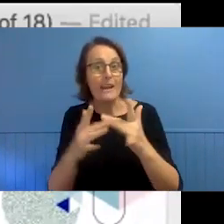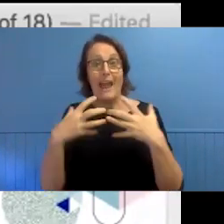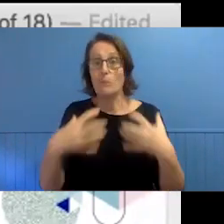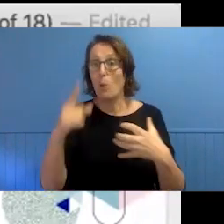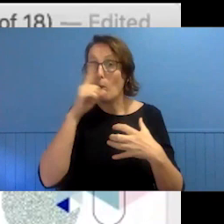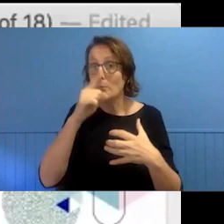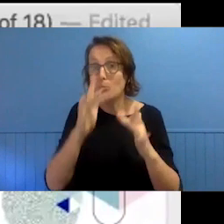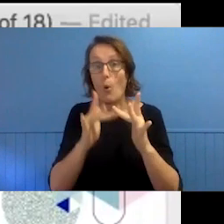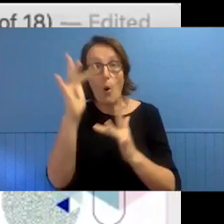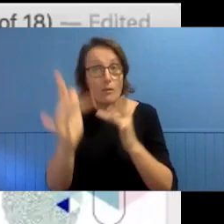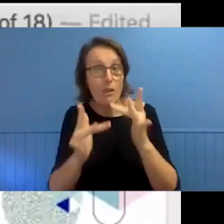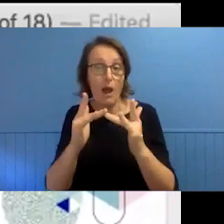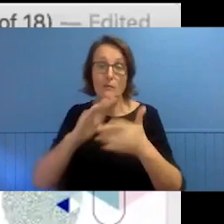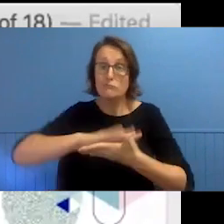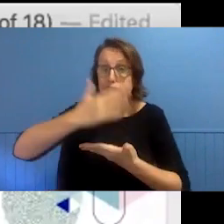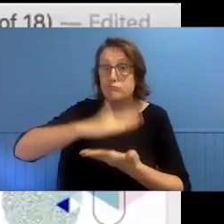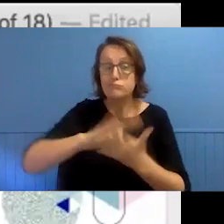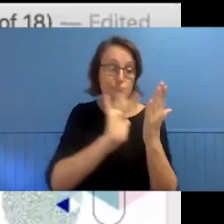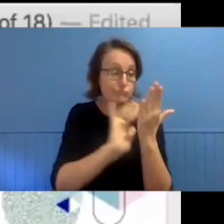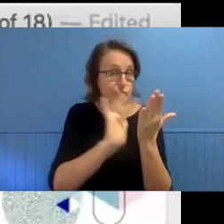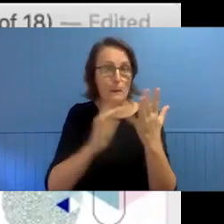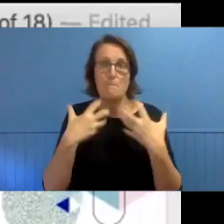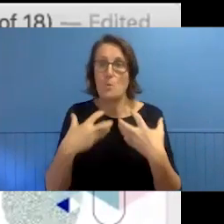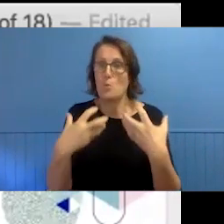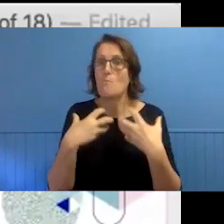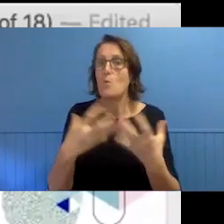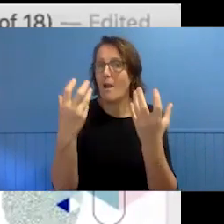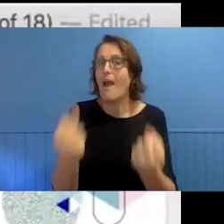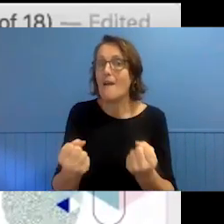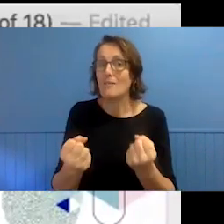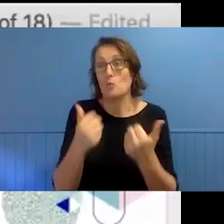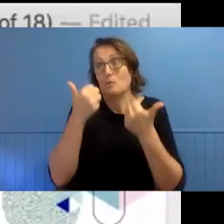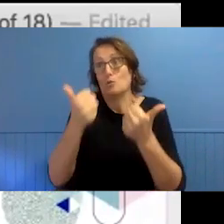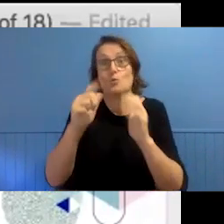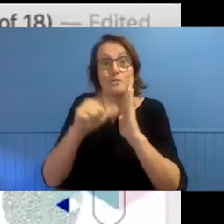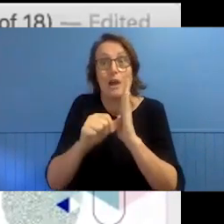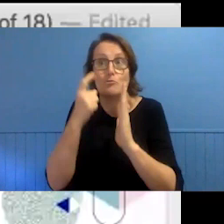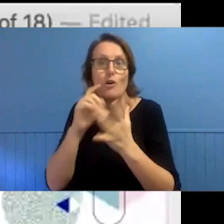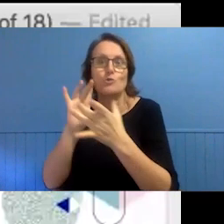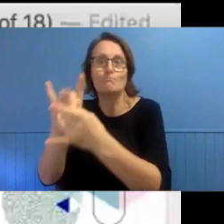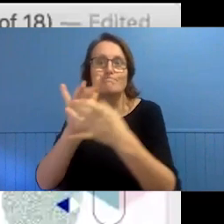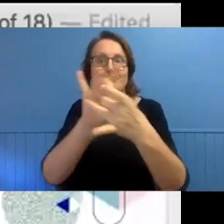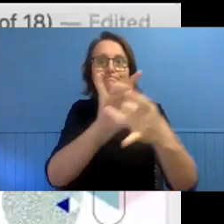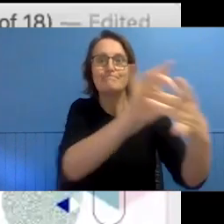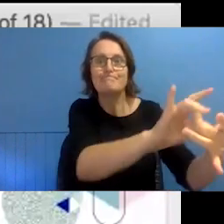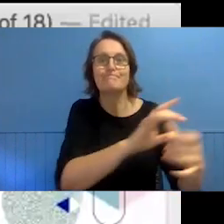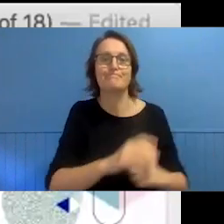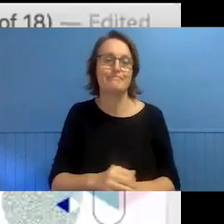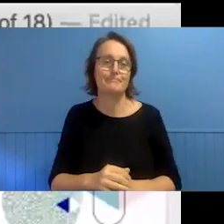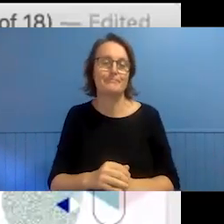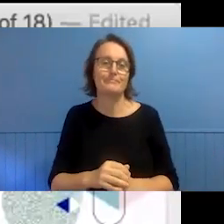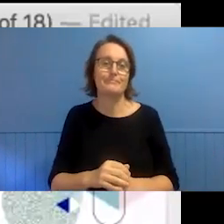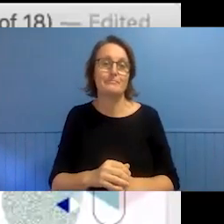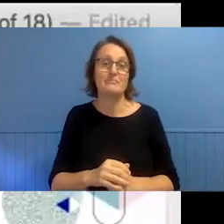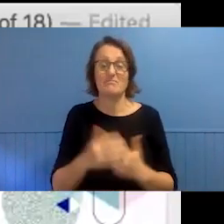with more online tech than ever. Let's face it, we are lonely, bored,